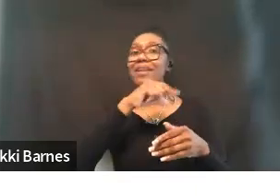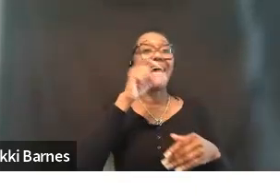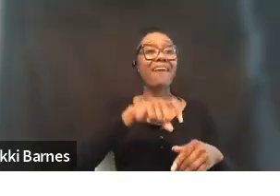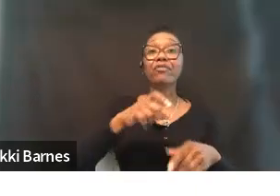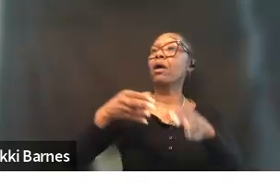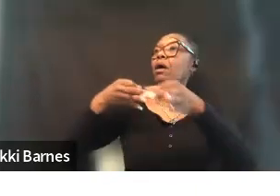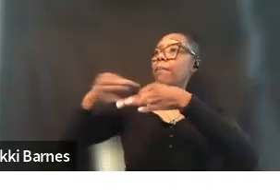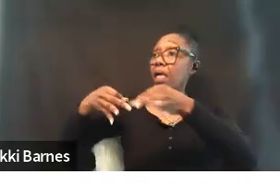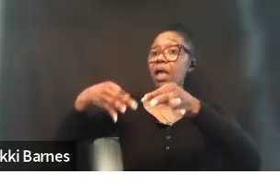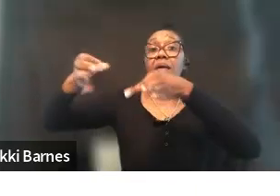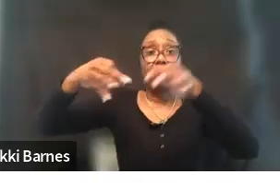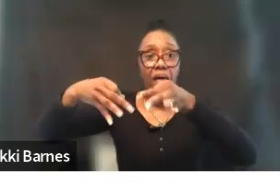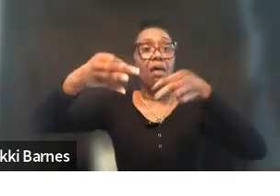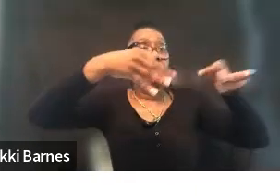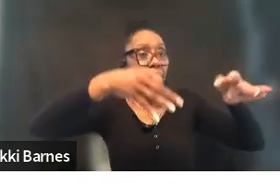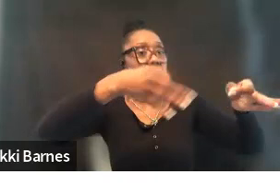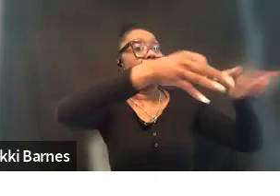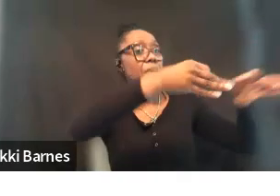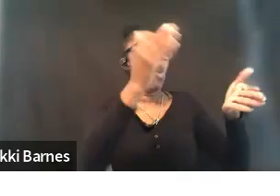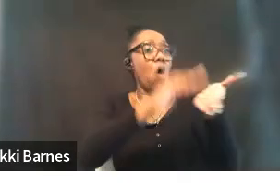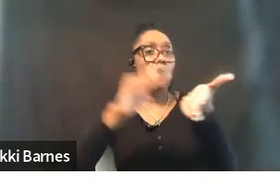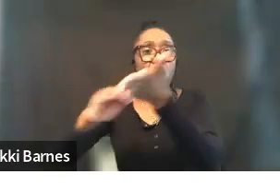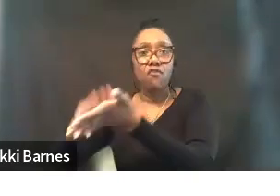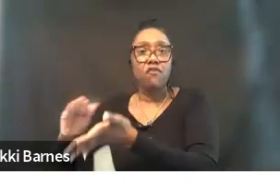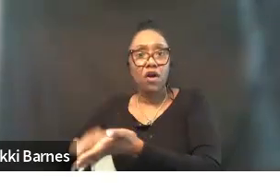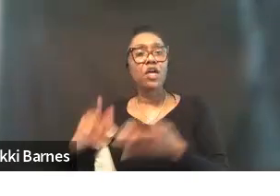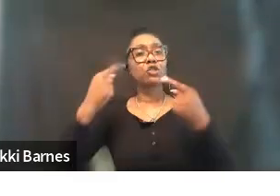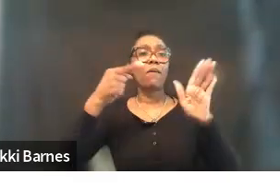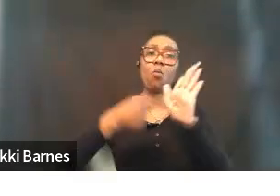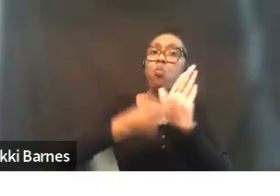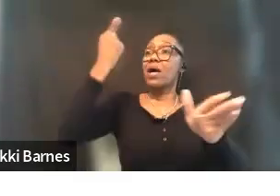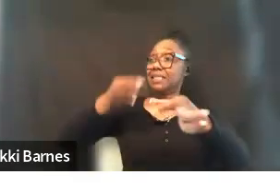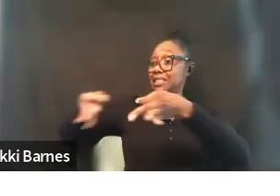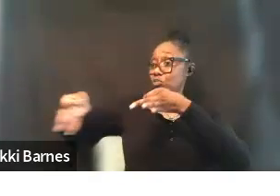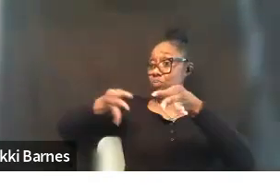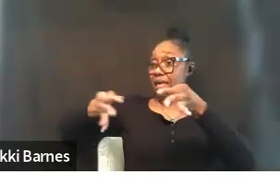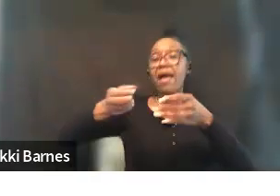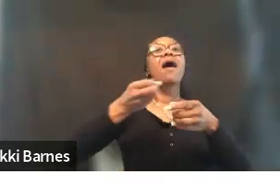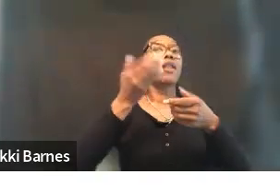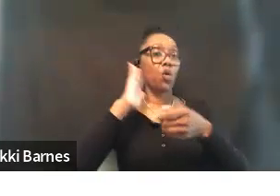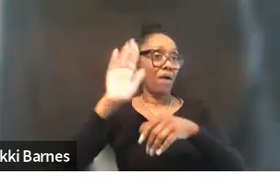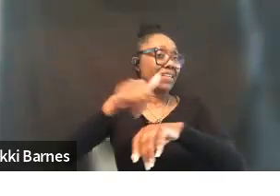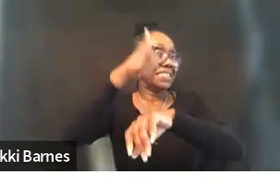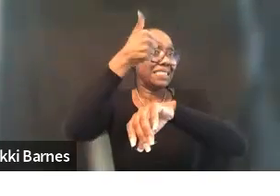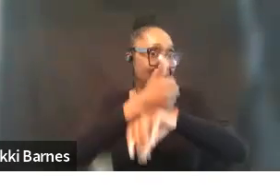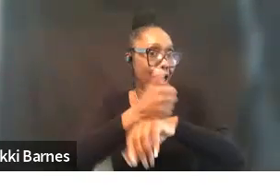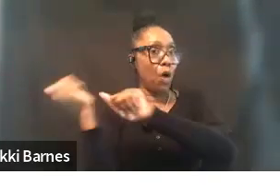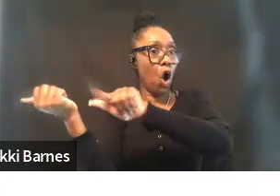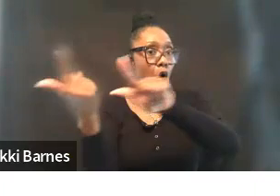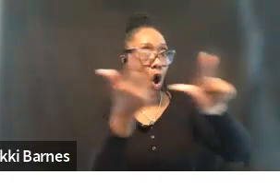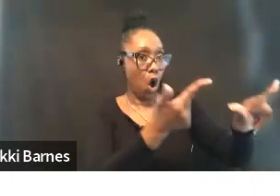There is a new community health worker option that the department is supposed to be looking at implementing and so one of our recommendations was also assuring that this option was accessible.